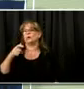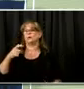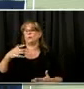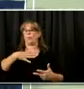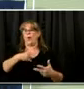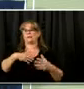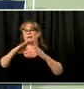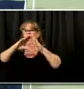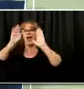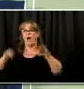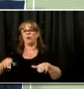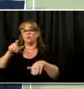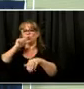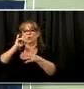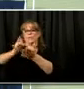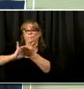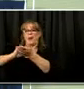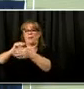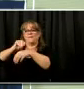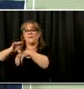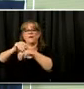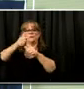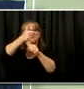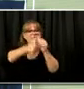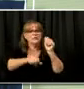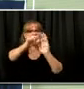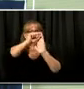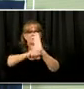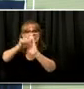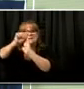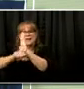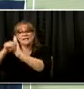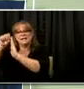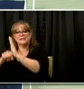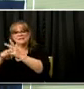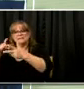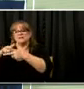confident in it? And do you think the president is getting the same advice? Thank you very much.